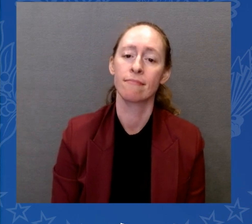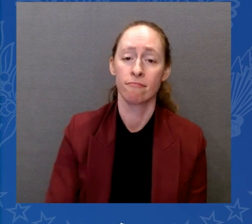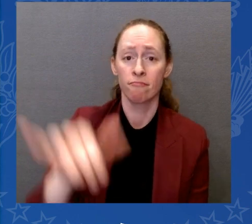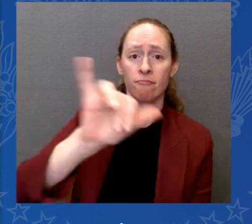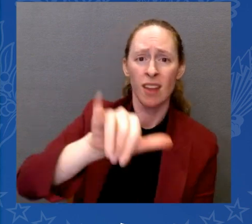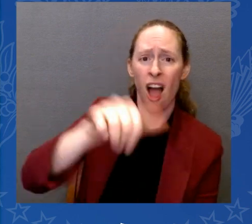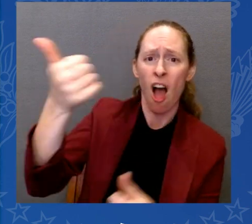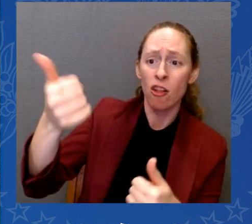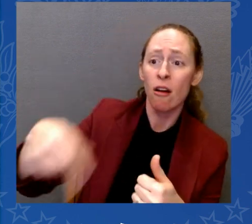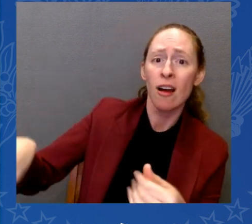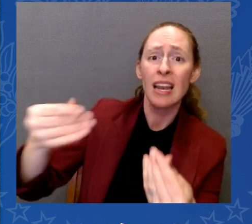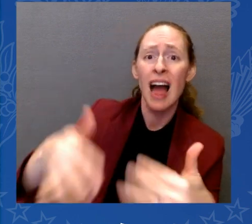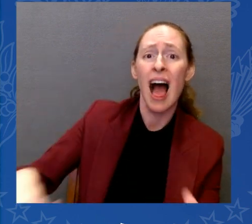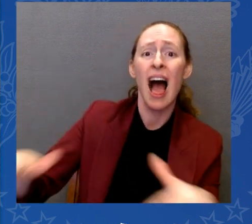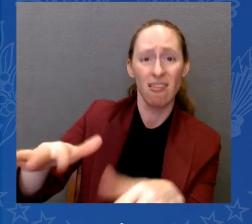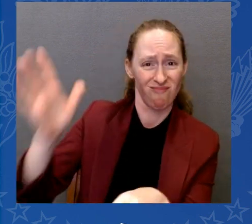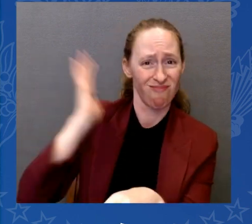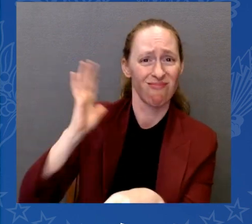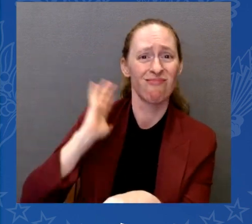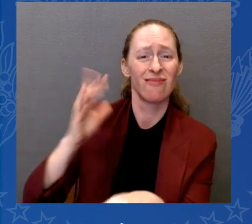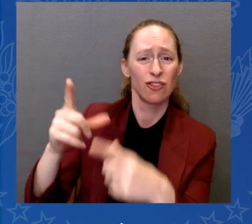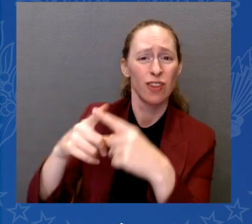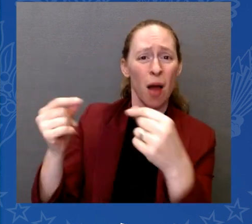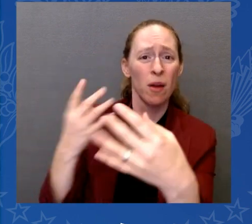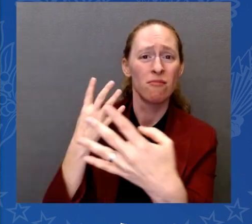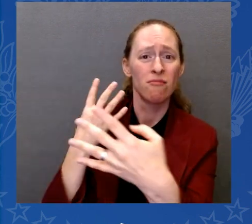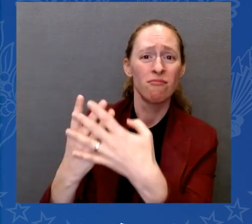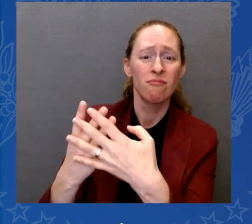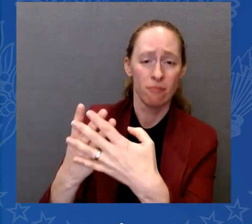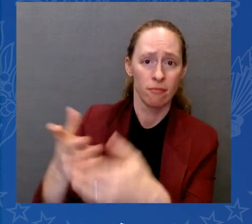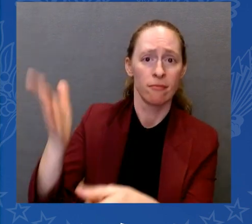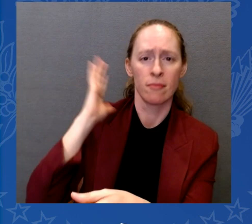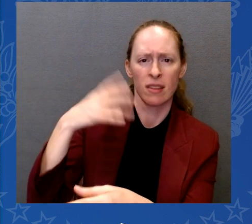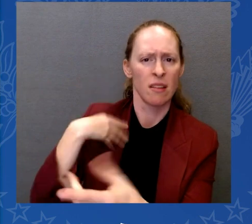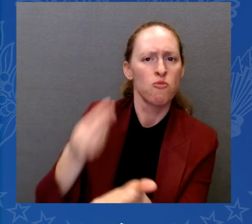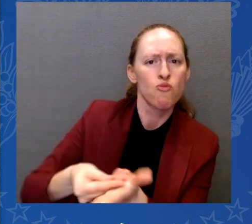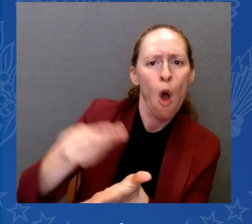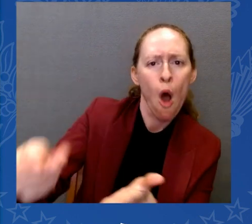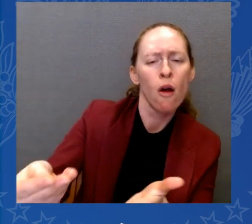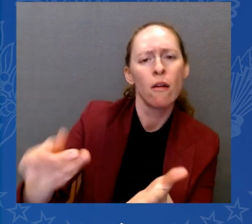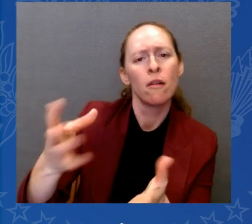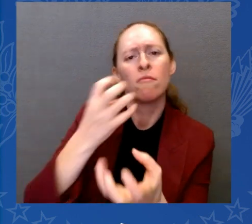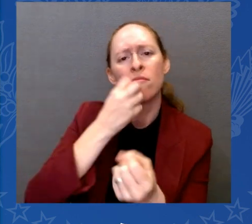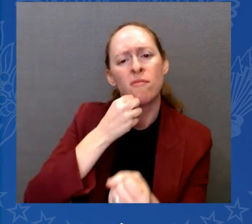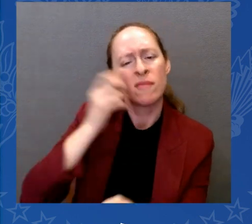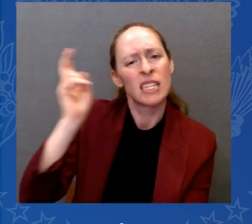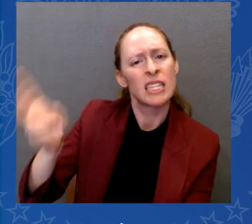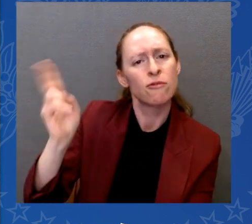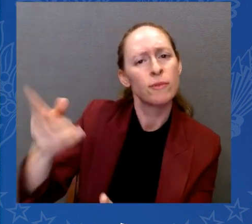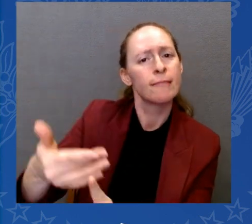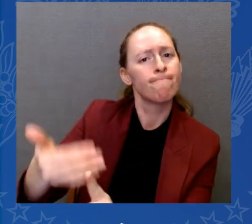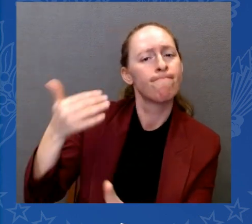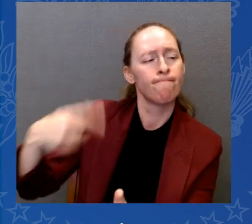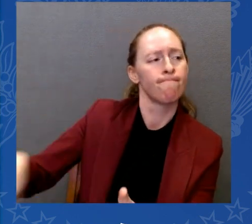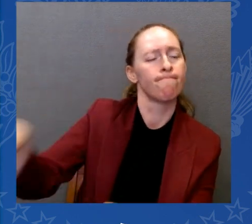And we did -- and, by the way, I'm not sure I would've understood how important this was had I not gotten to seen --